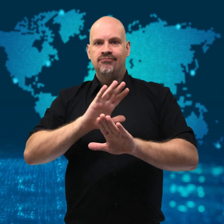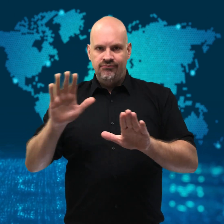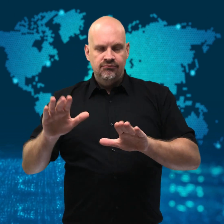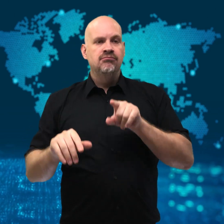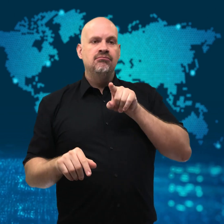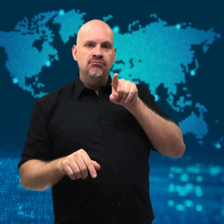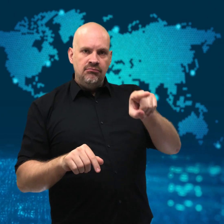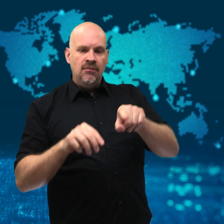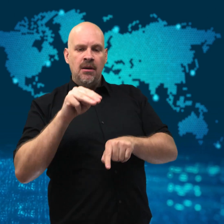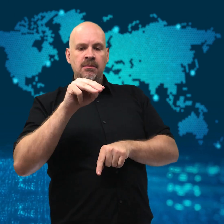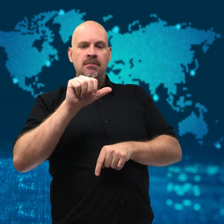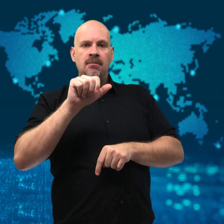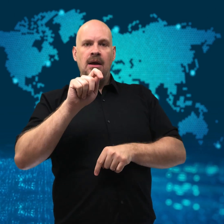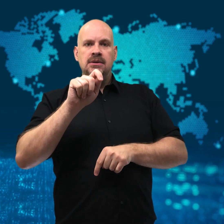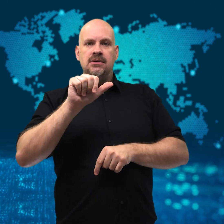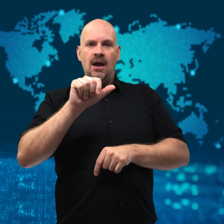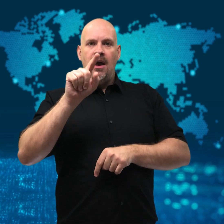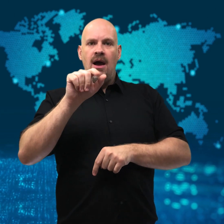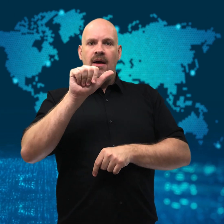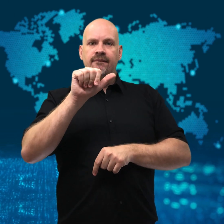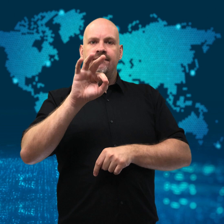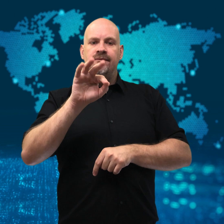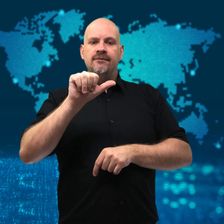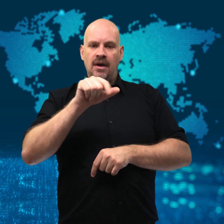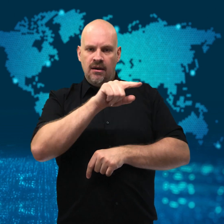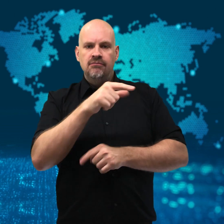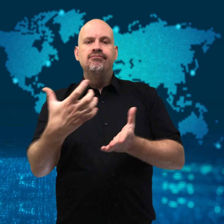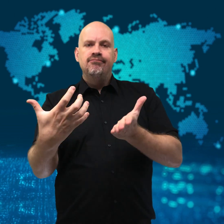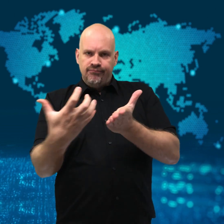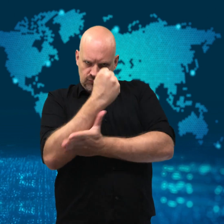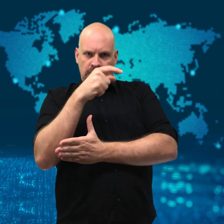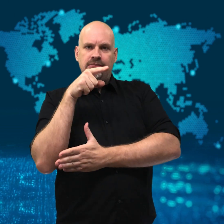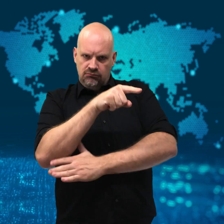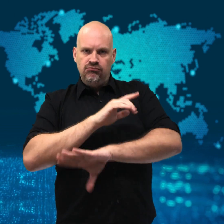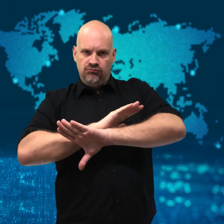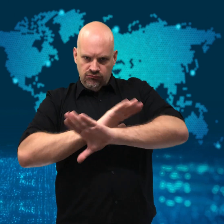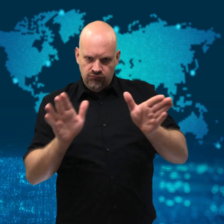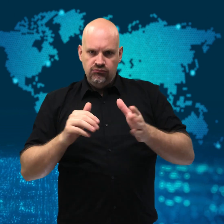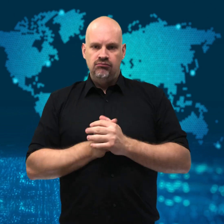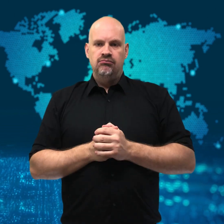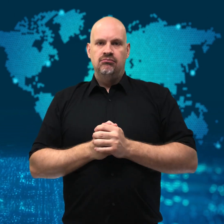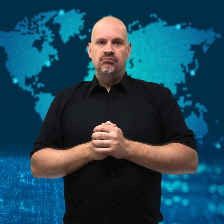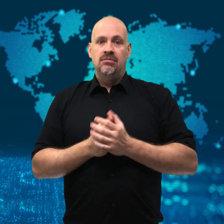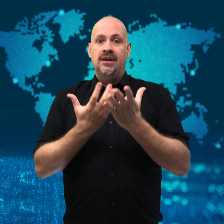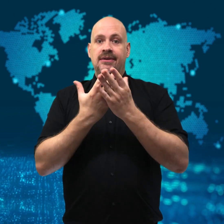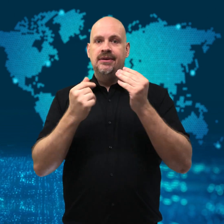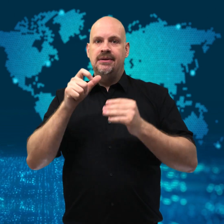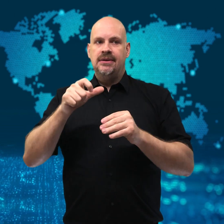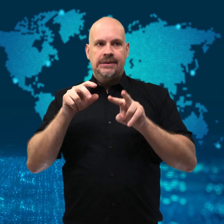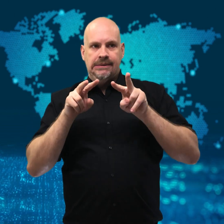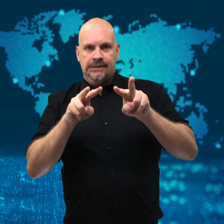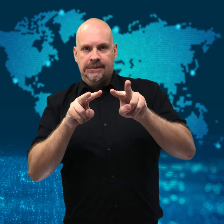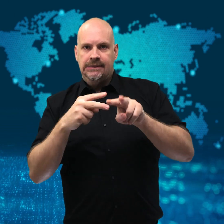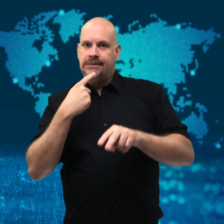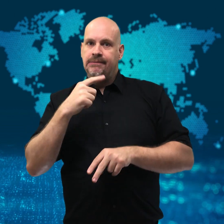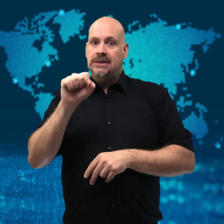Many people say this is a test of the country’s democracy and